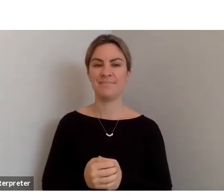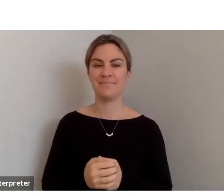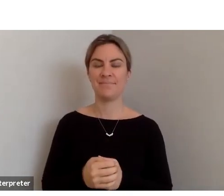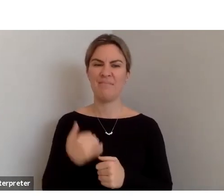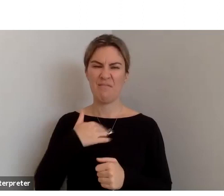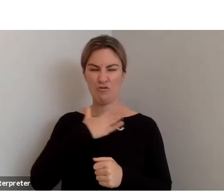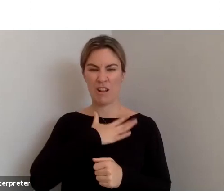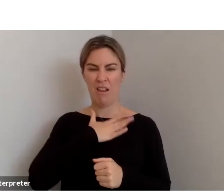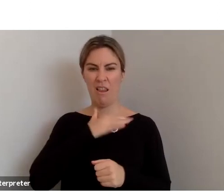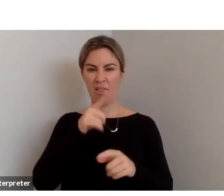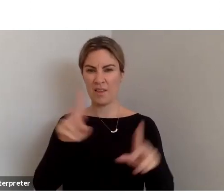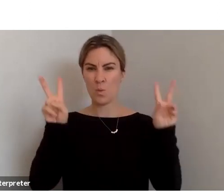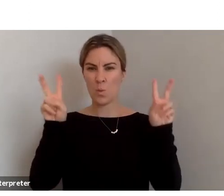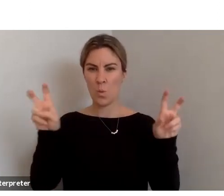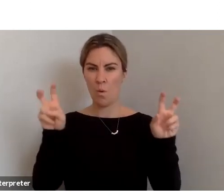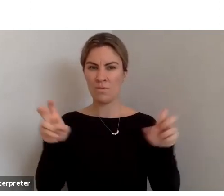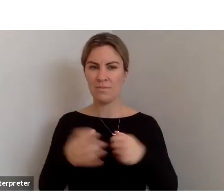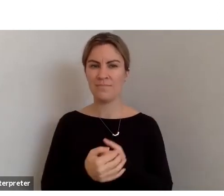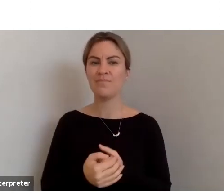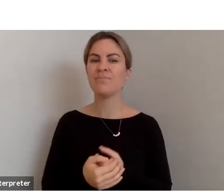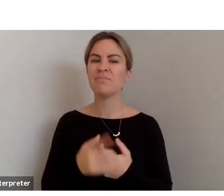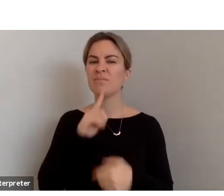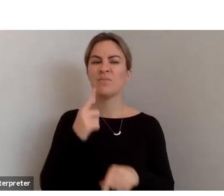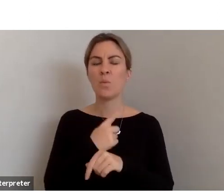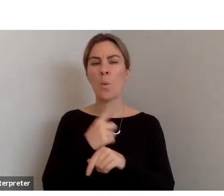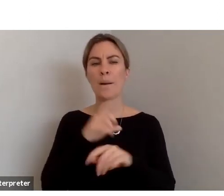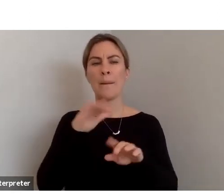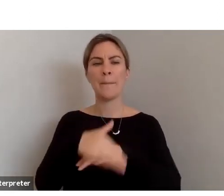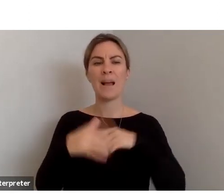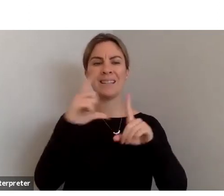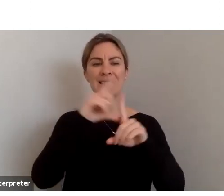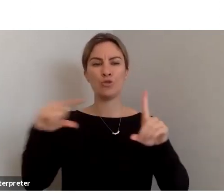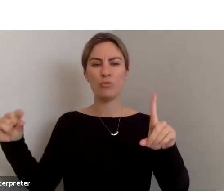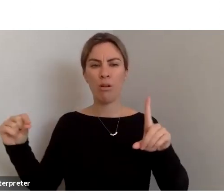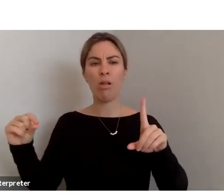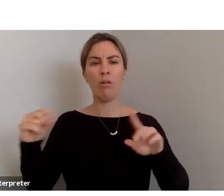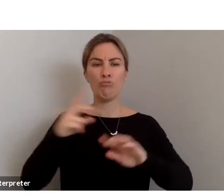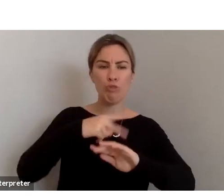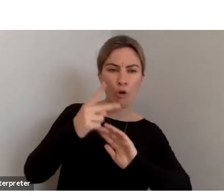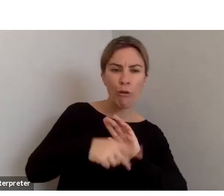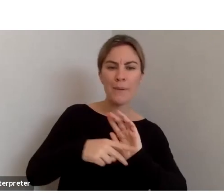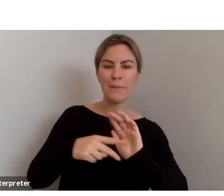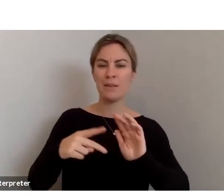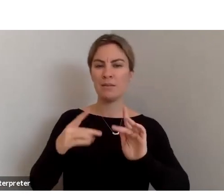It is to do with digital programming. It is Jim Benson.